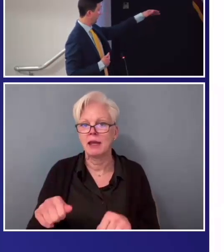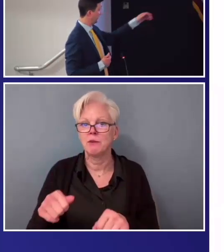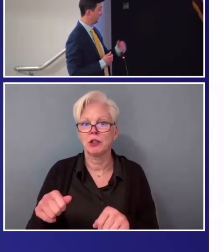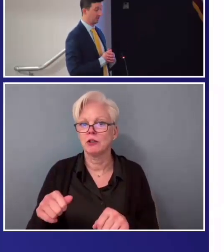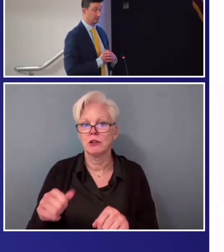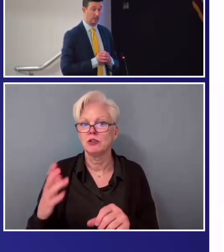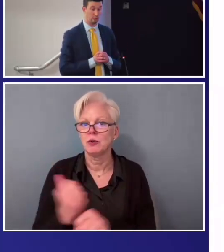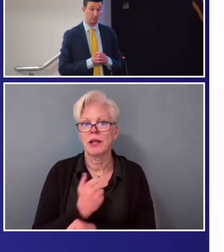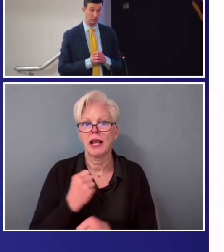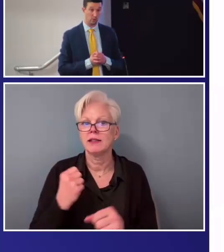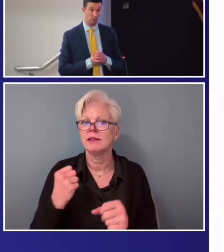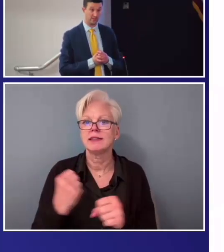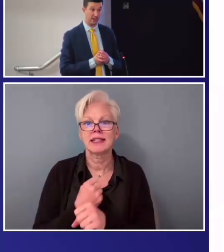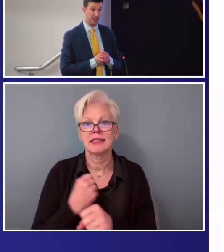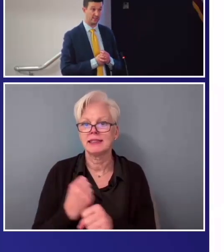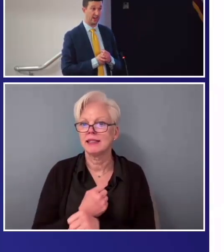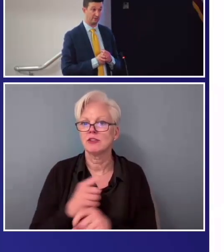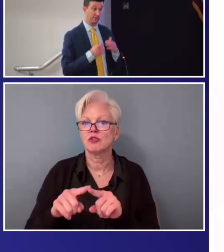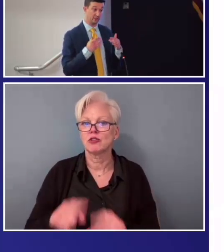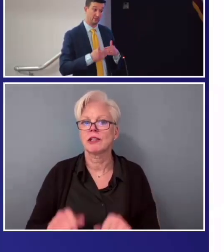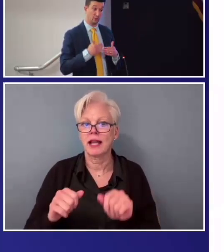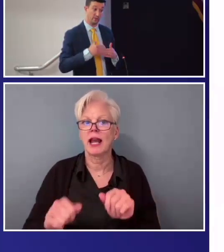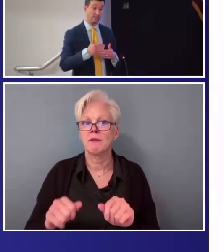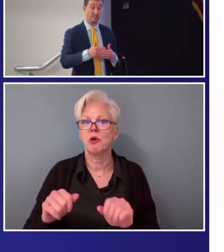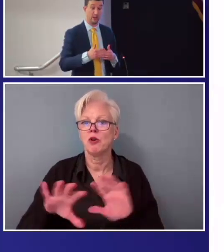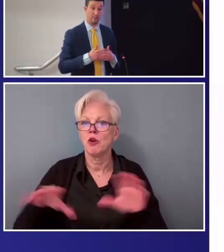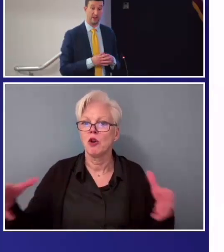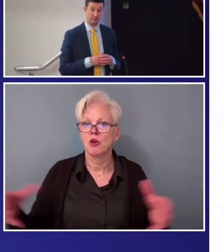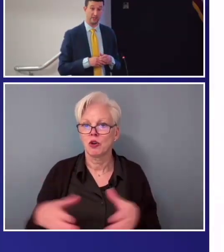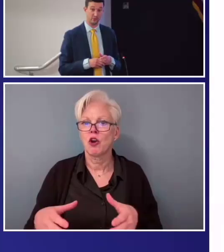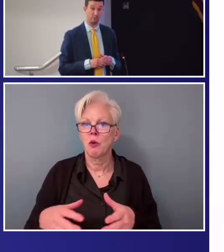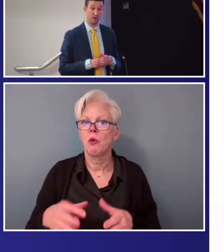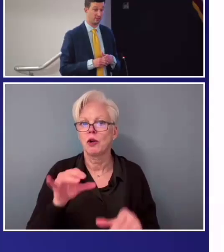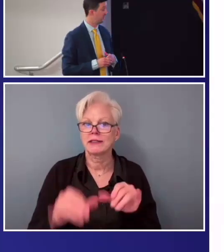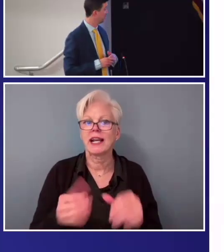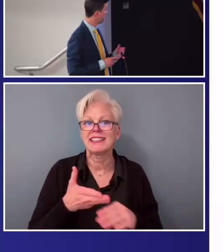statistically reliable cohort size after this 14-step aggregation process.